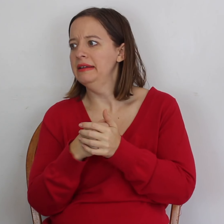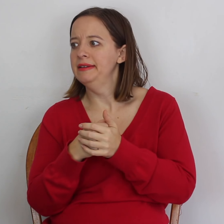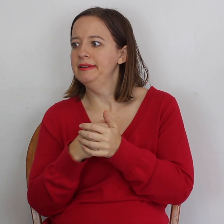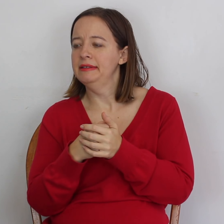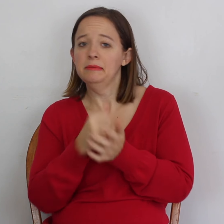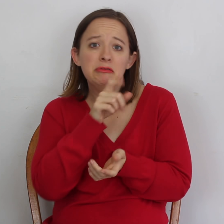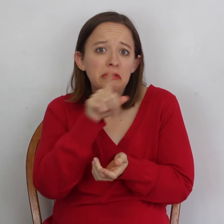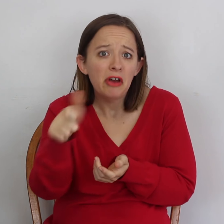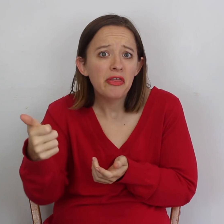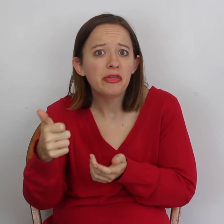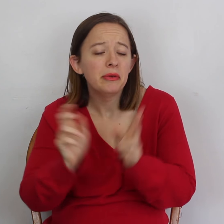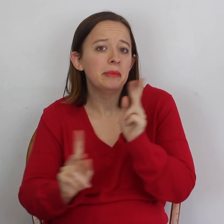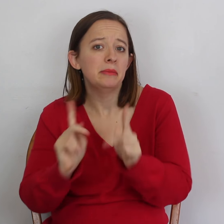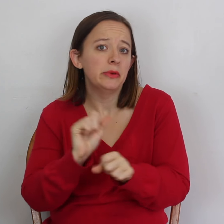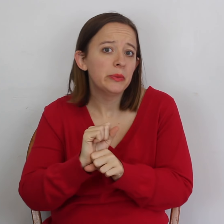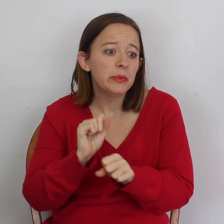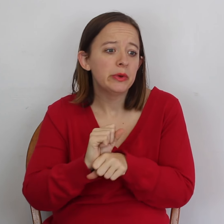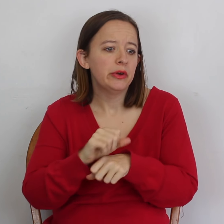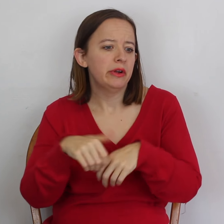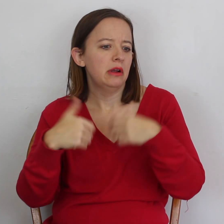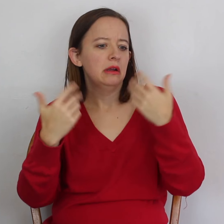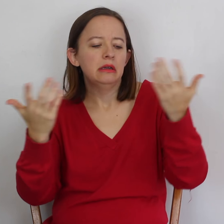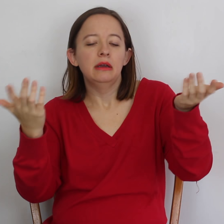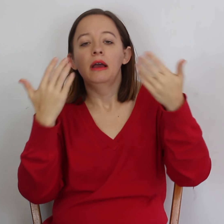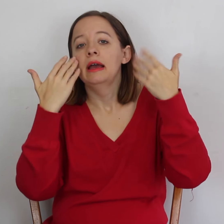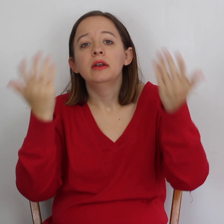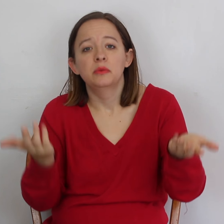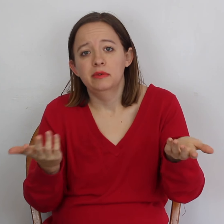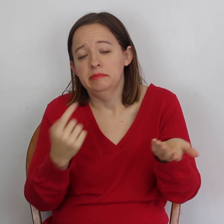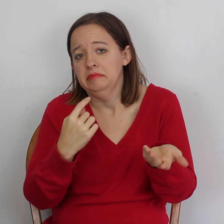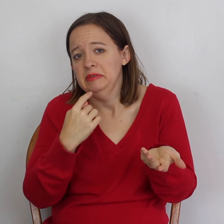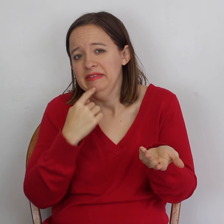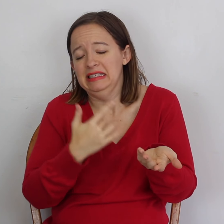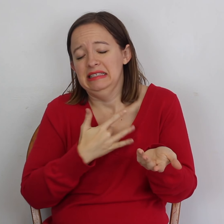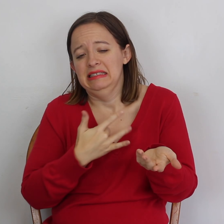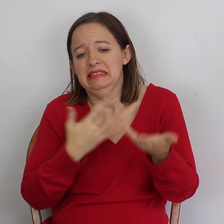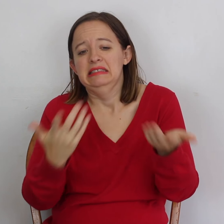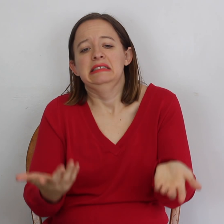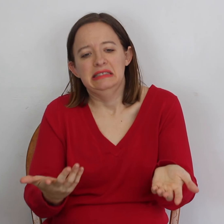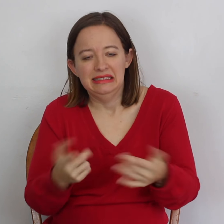Maybe it's something they're strongly against, against their beliefs, whether that means religious or not.